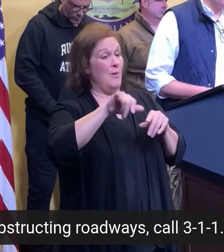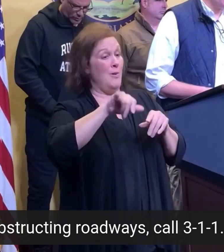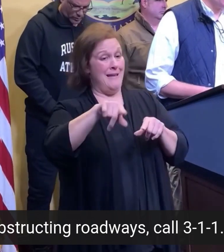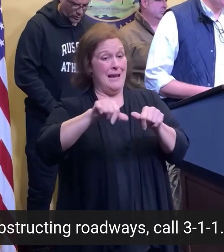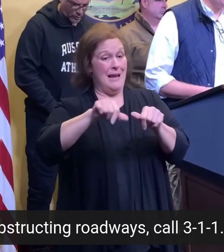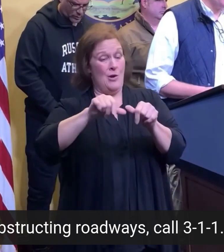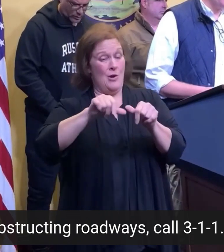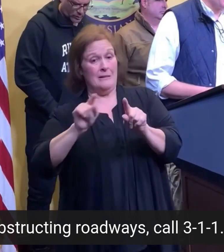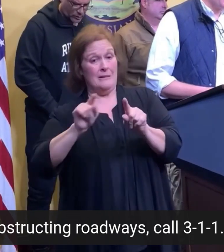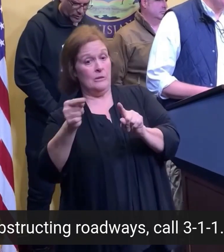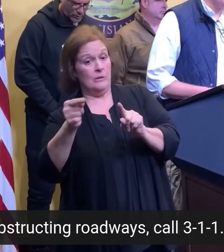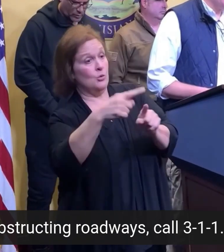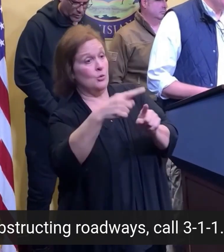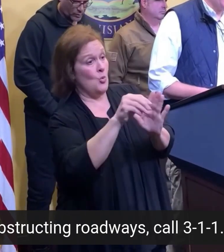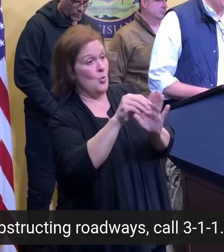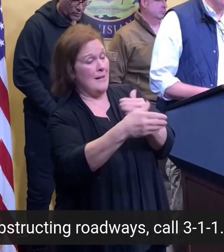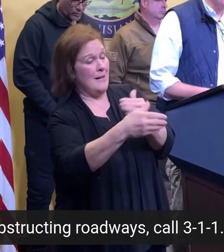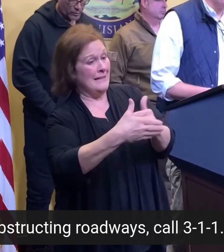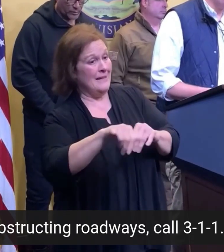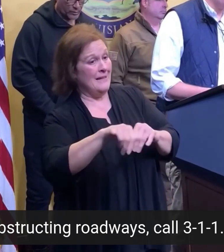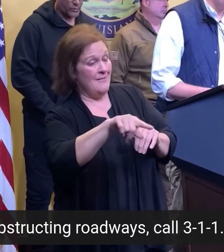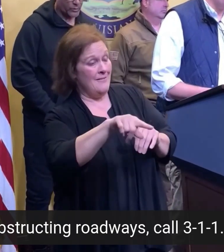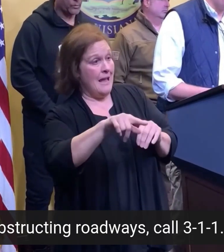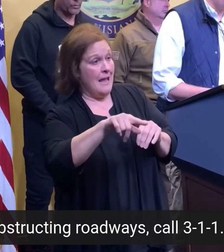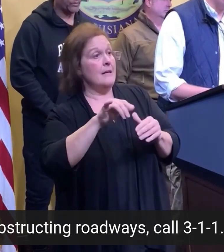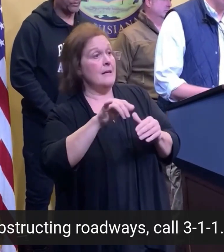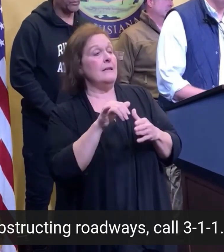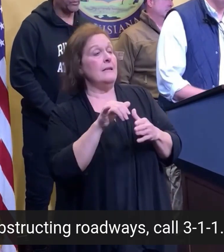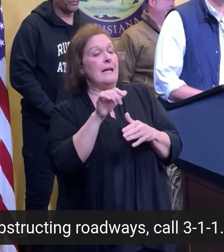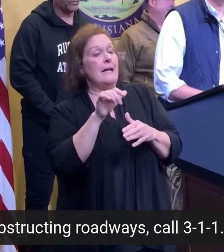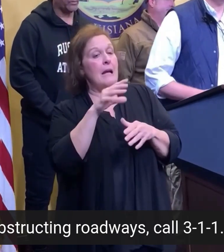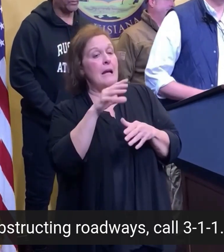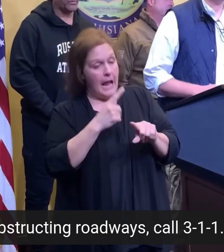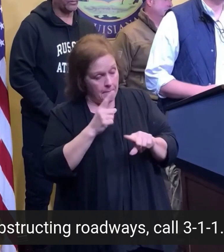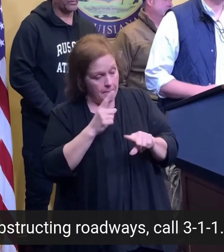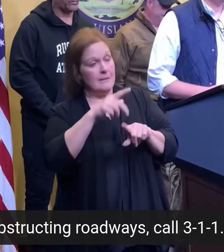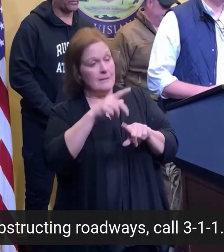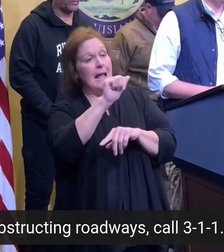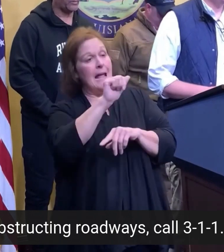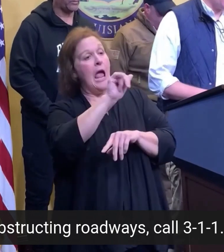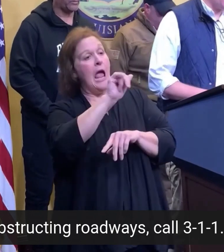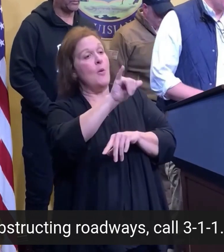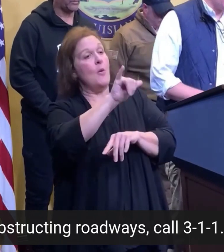orleans were impacted and a substation in arabia was severely damaged entergy is out